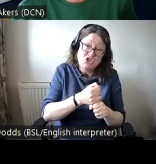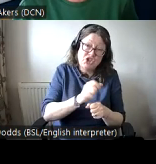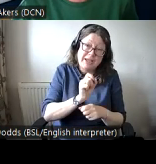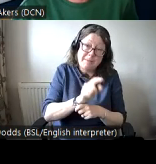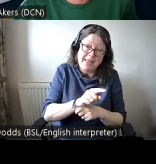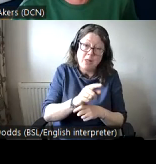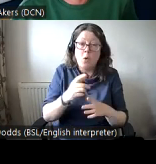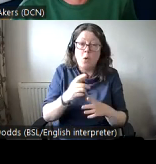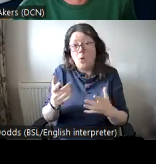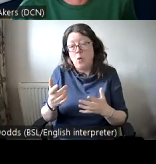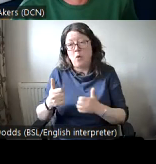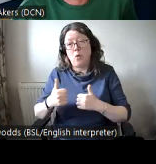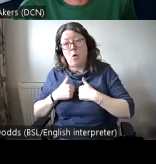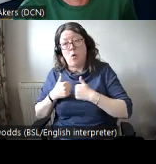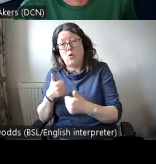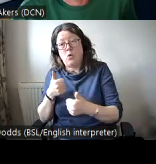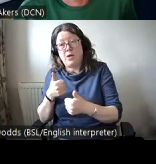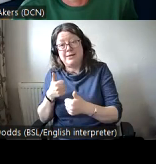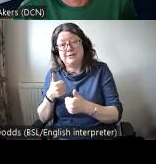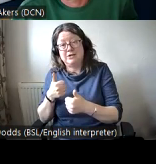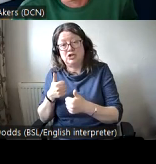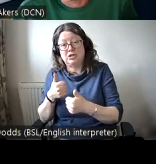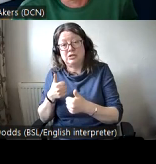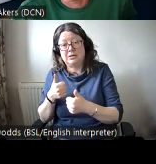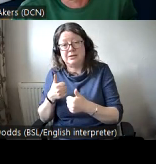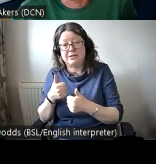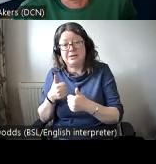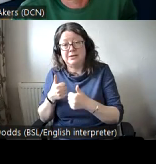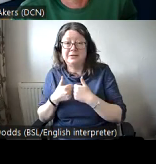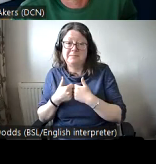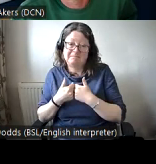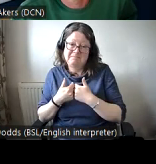There we go. I think somebody's hit the nail on the head there.